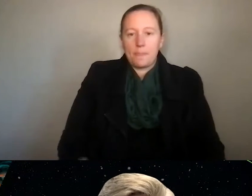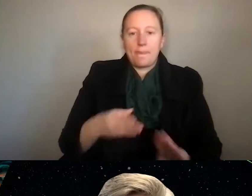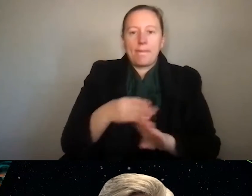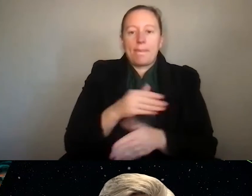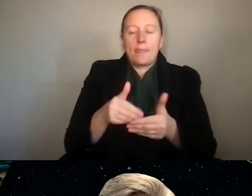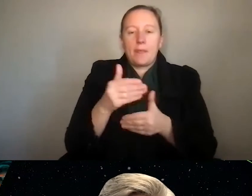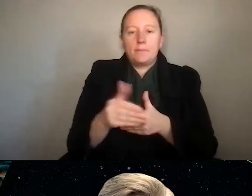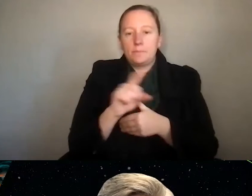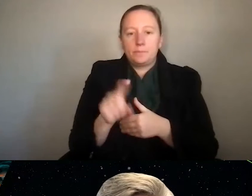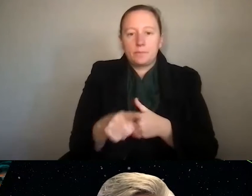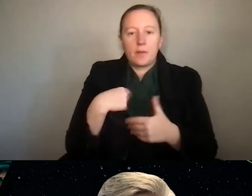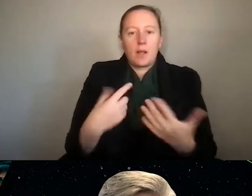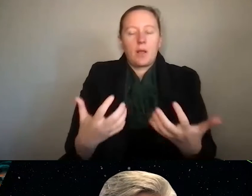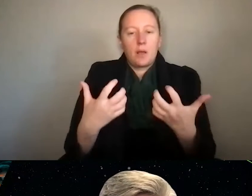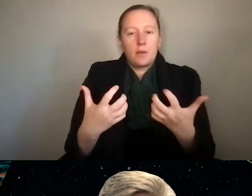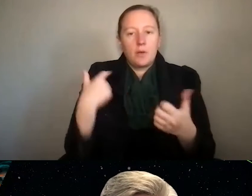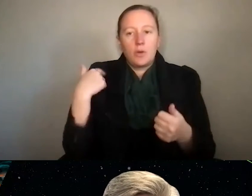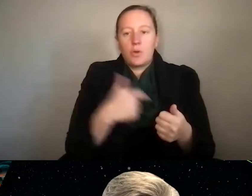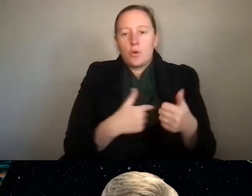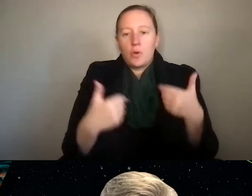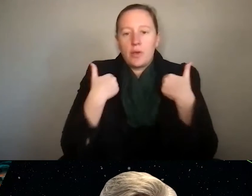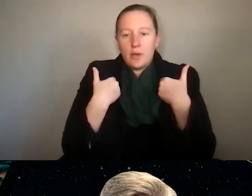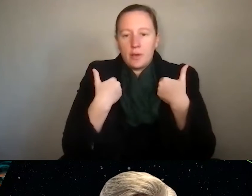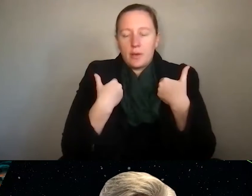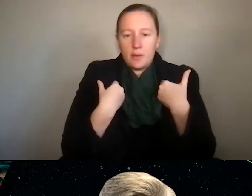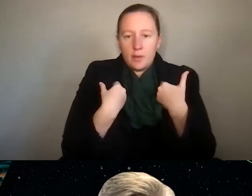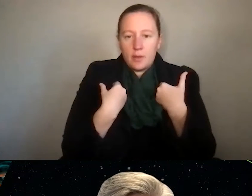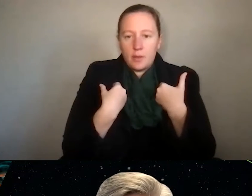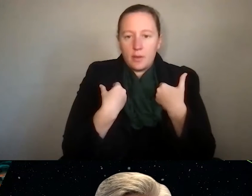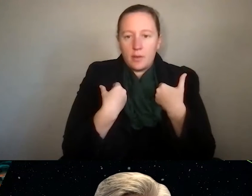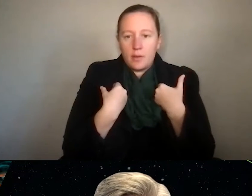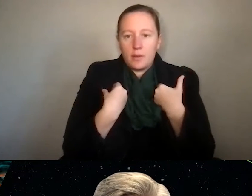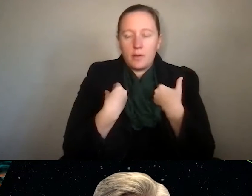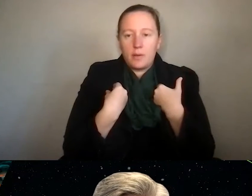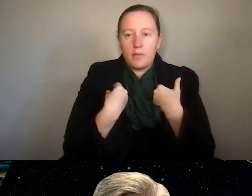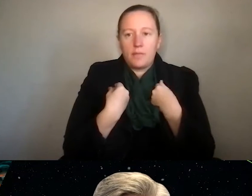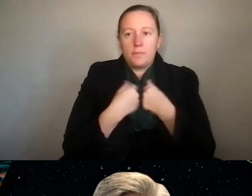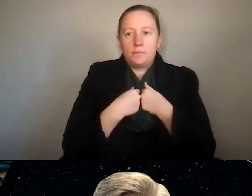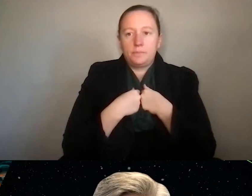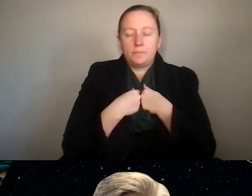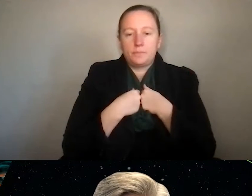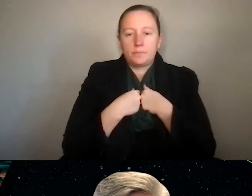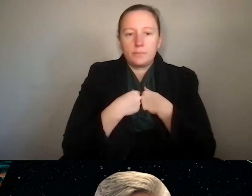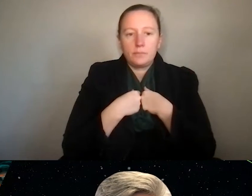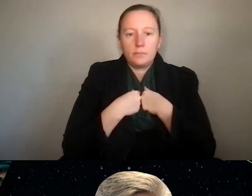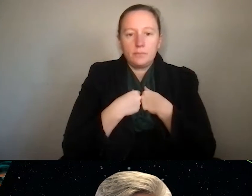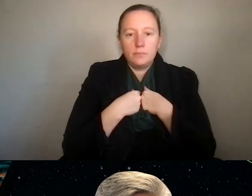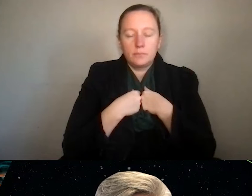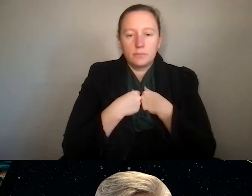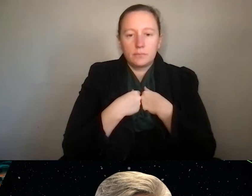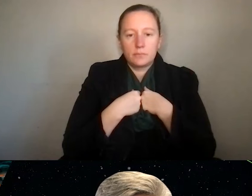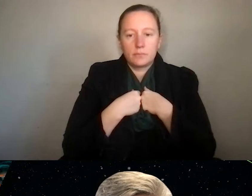I want to address,